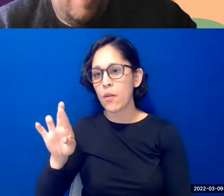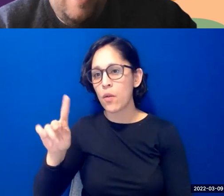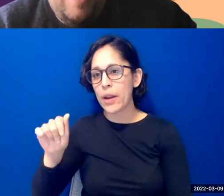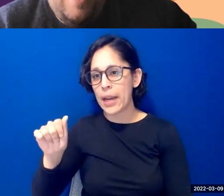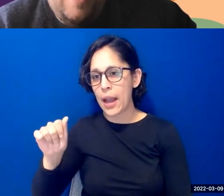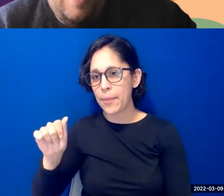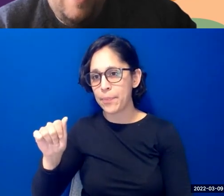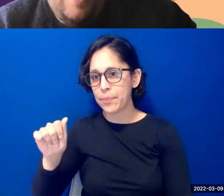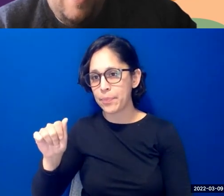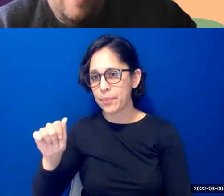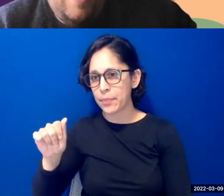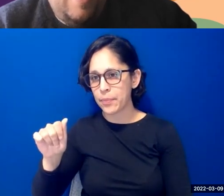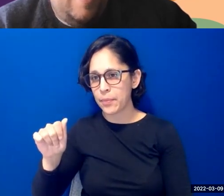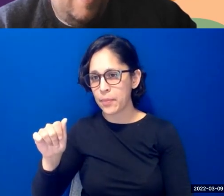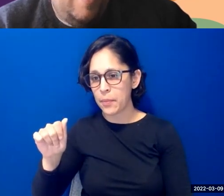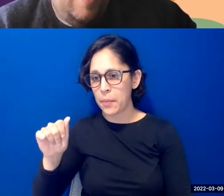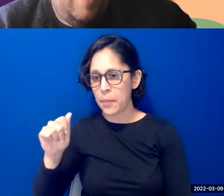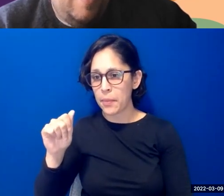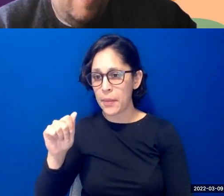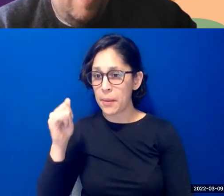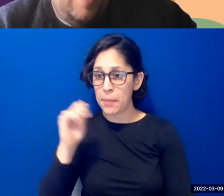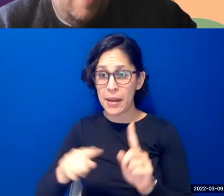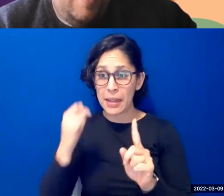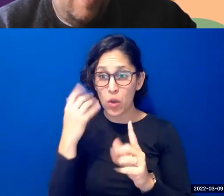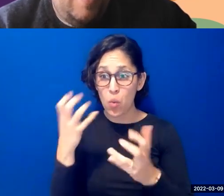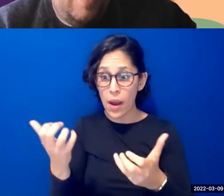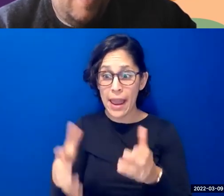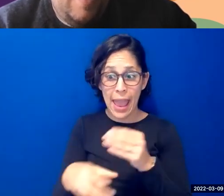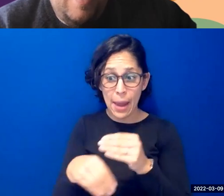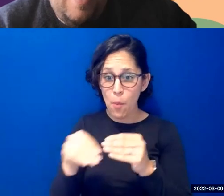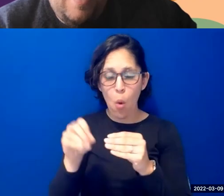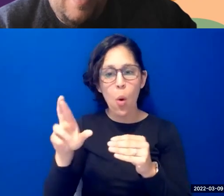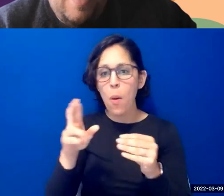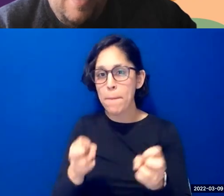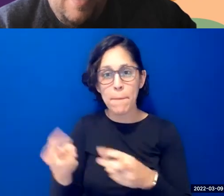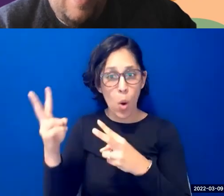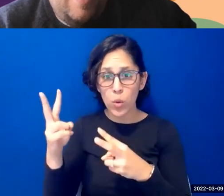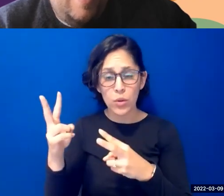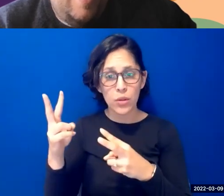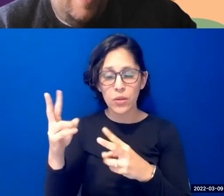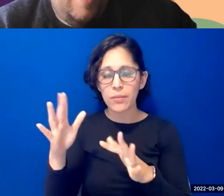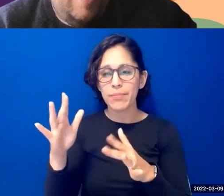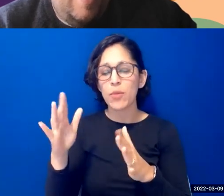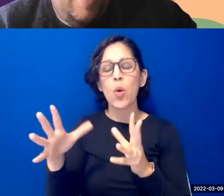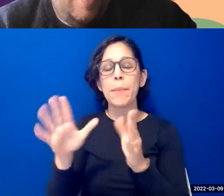Katherine Michel: And if if you want to add anything freedom or join as a panelist please just put it in the chat and we're happy to do that, but for now i'll just read it.